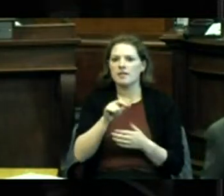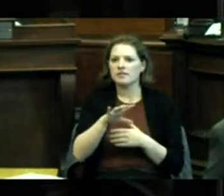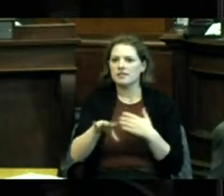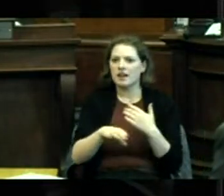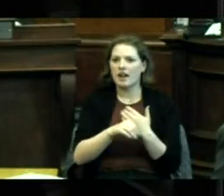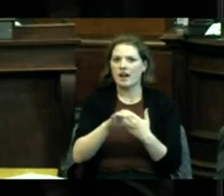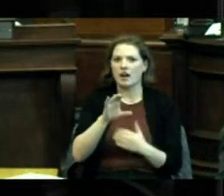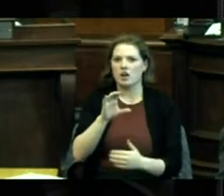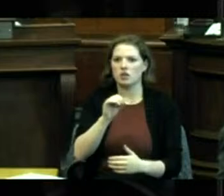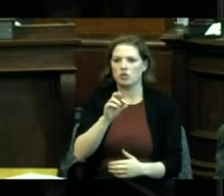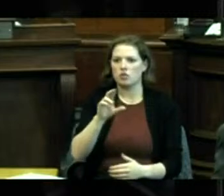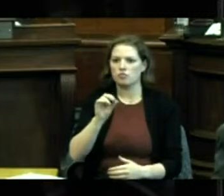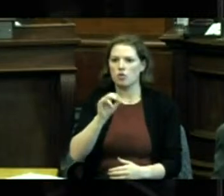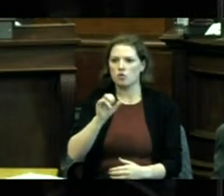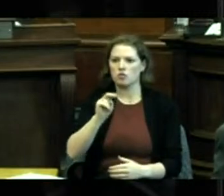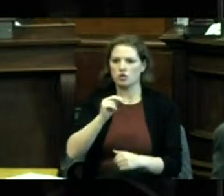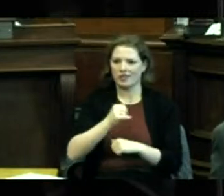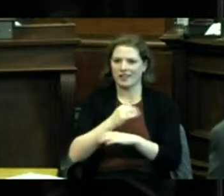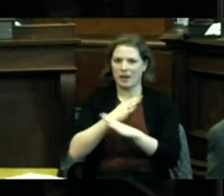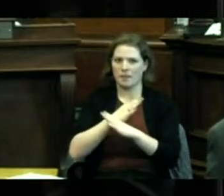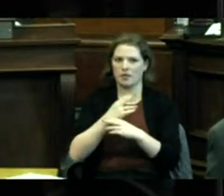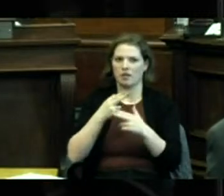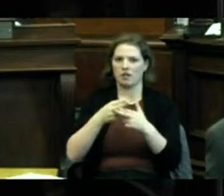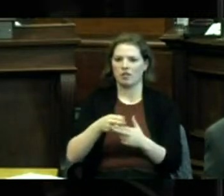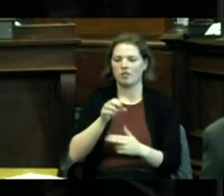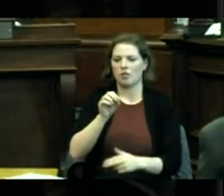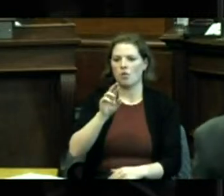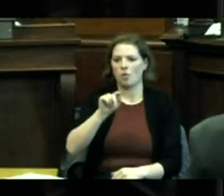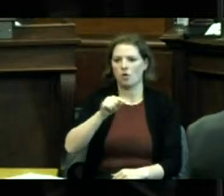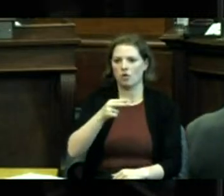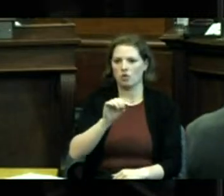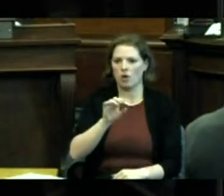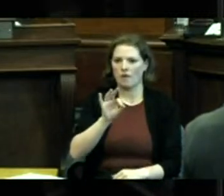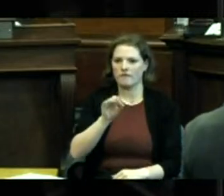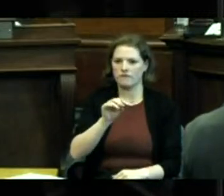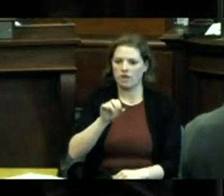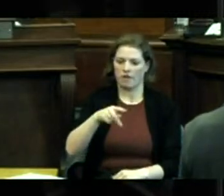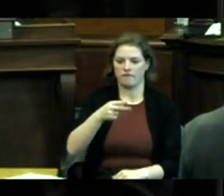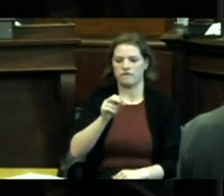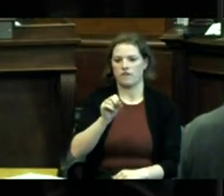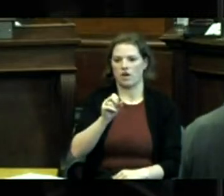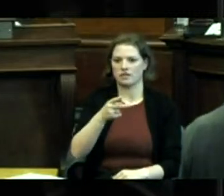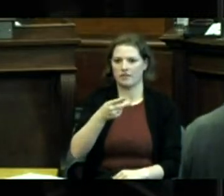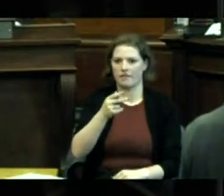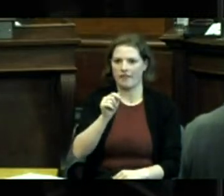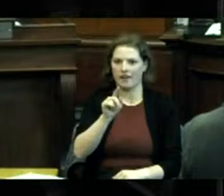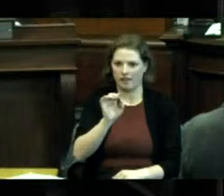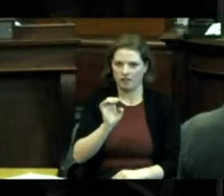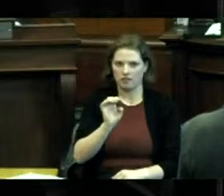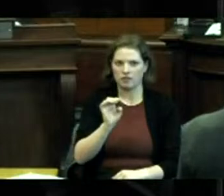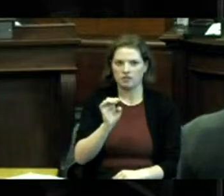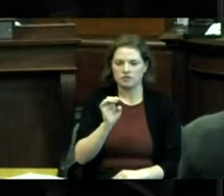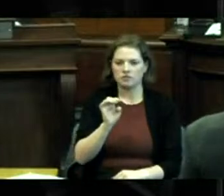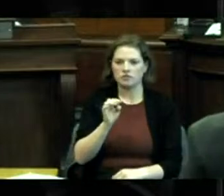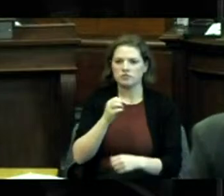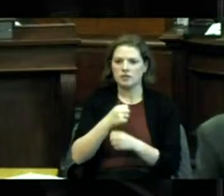evaluation, we realized there's a good likelihood we might have to add a corrosion inhibitor